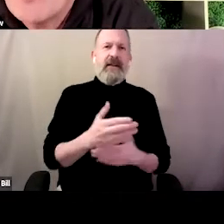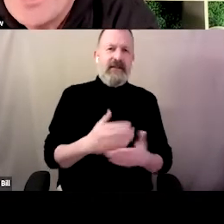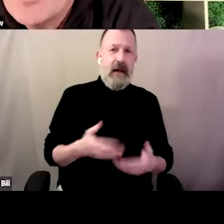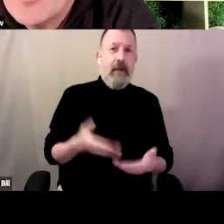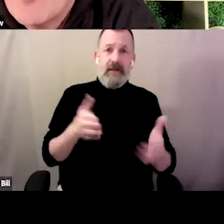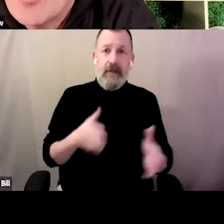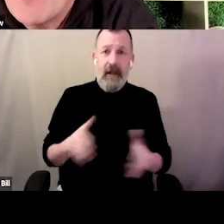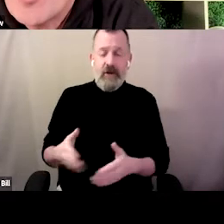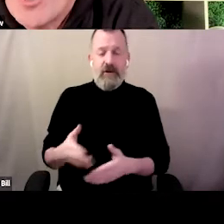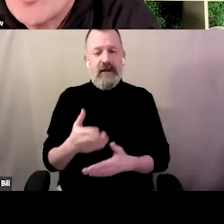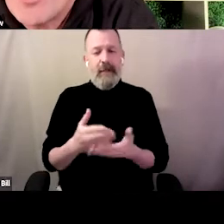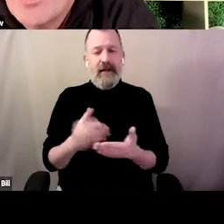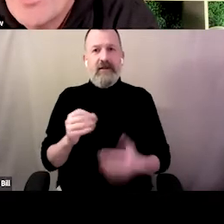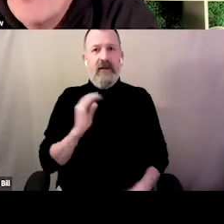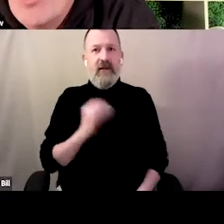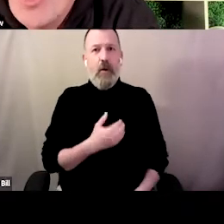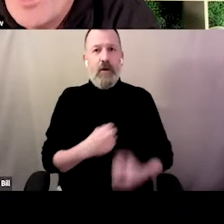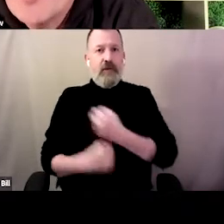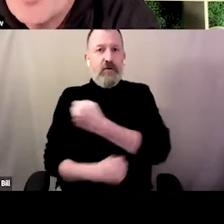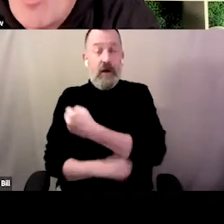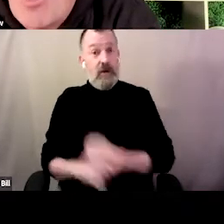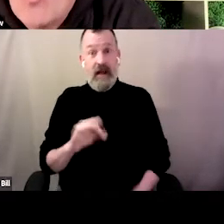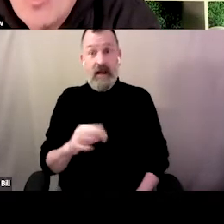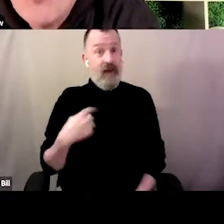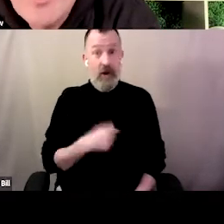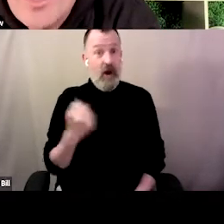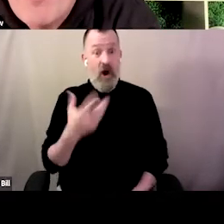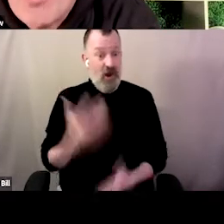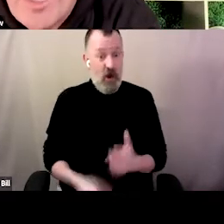pieces of our infrastructure that if we all lost them tomorrow we're really up a creek.